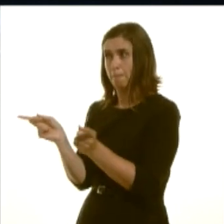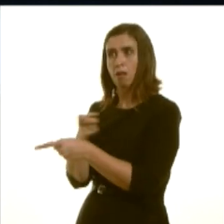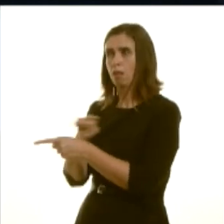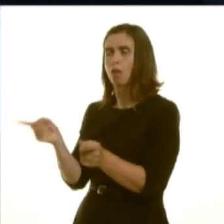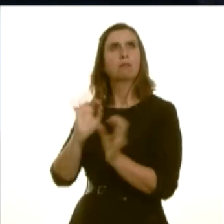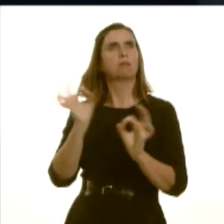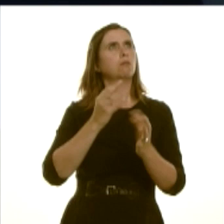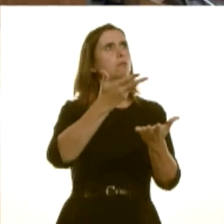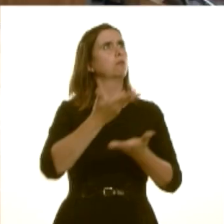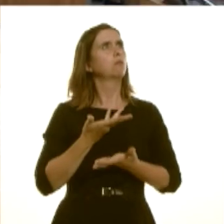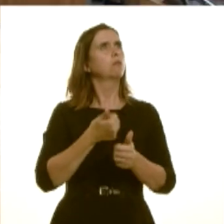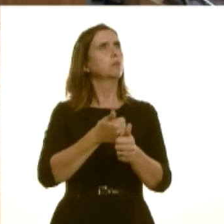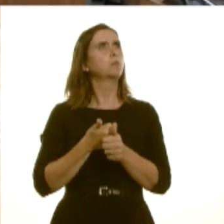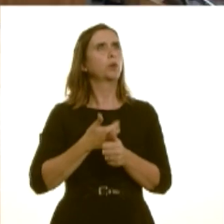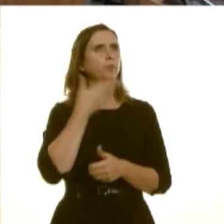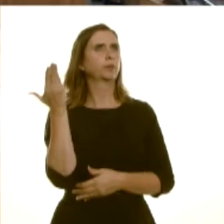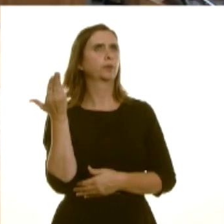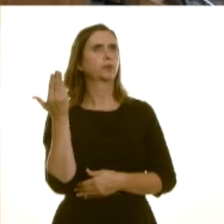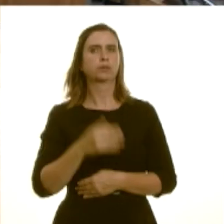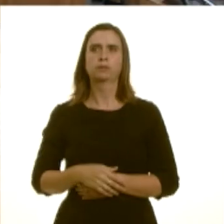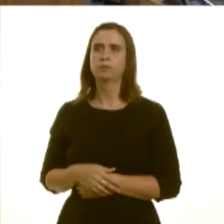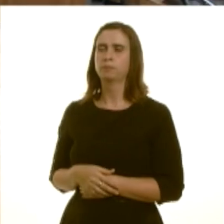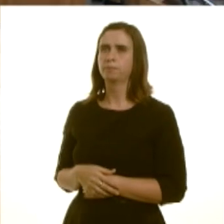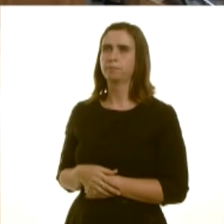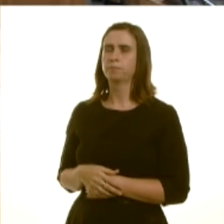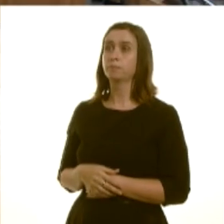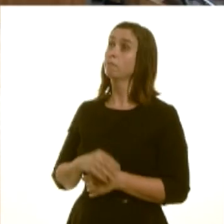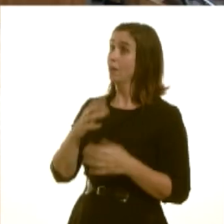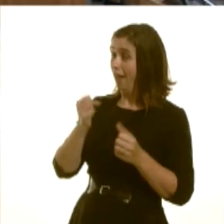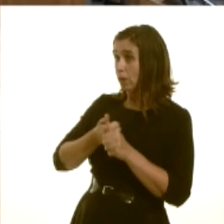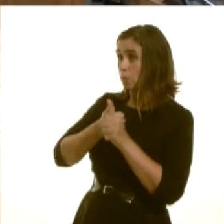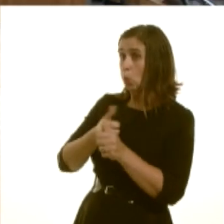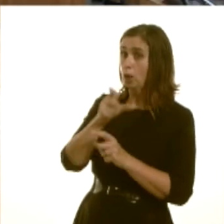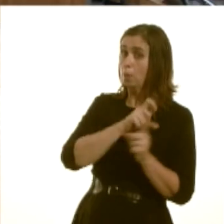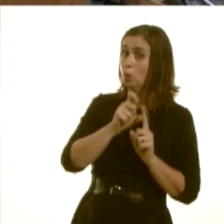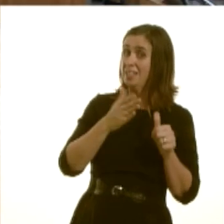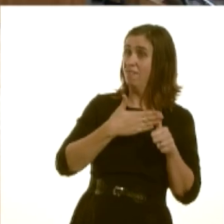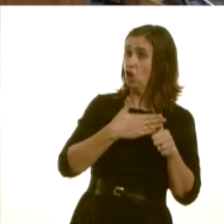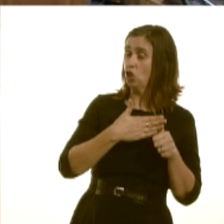this much needed support? Carwyn Jones: If you look at the support that is available through Communities First and the support that is available through Flying